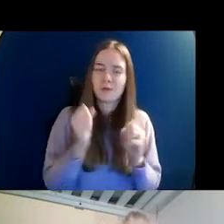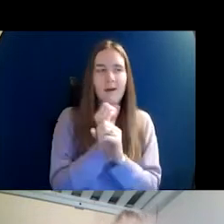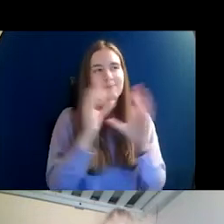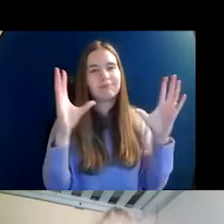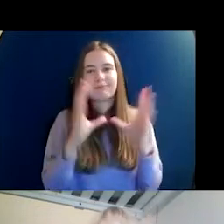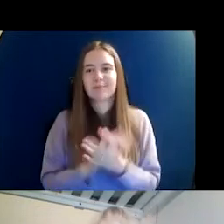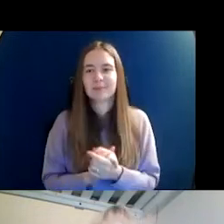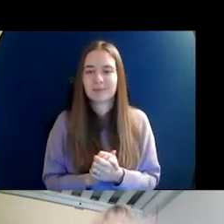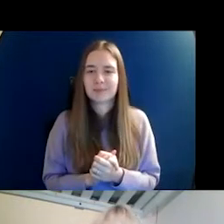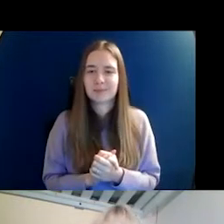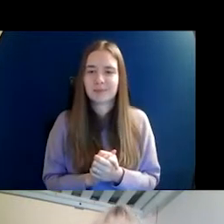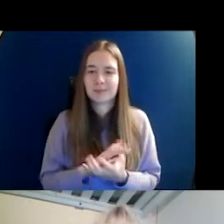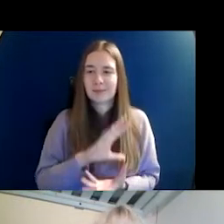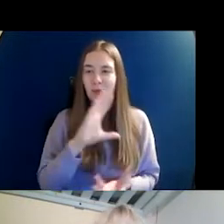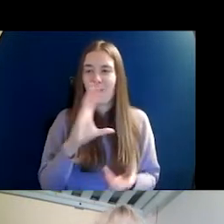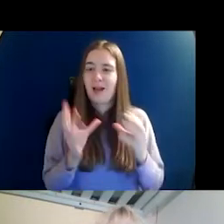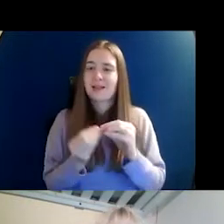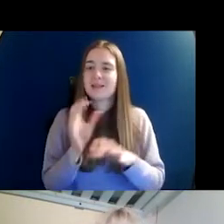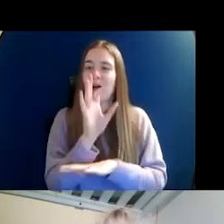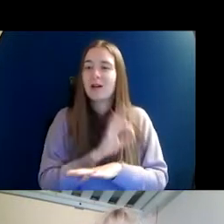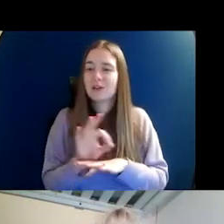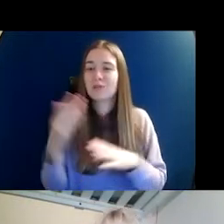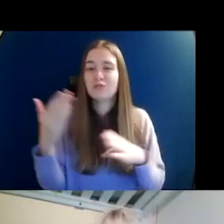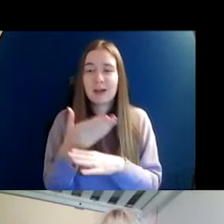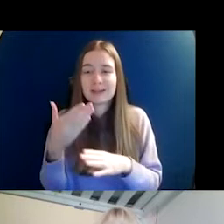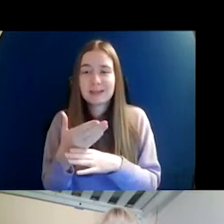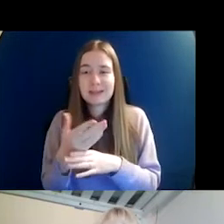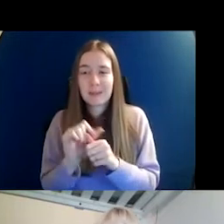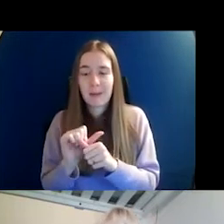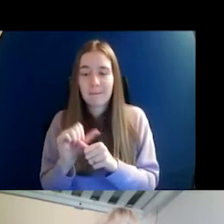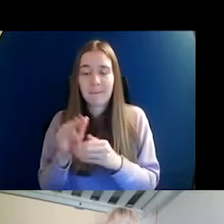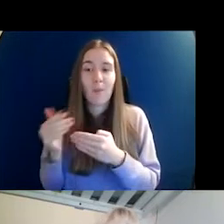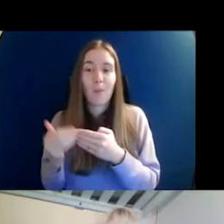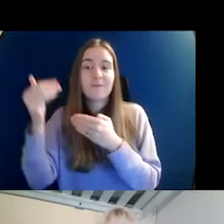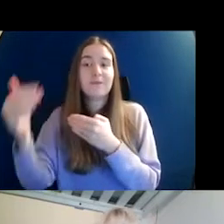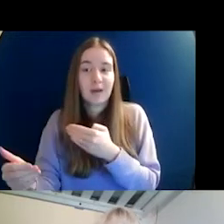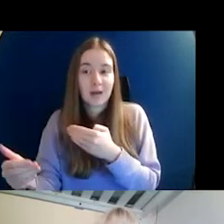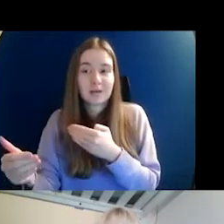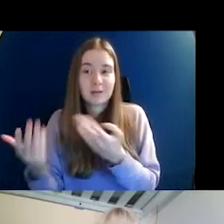So while Collective Architecture as a practice might be a bit ahead of the curve in terms of sustainability strategies,